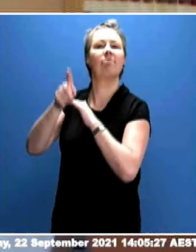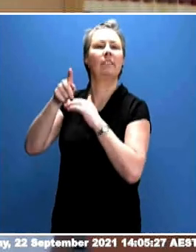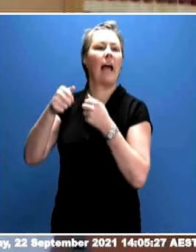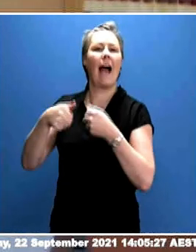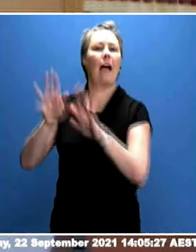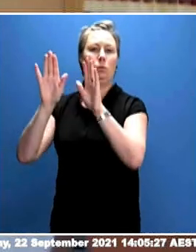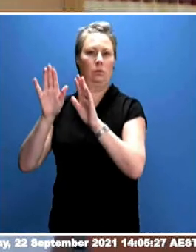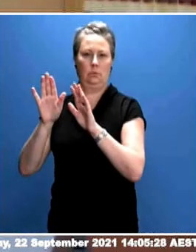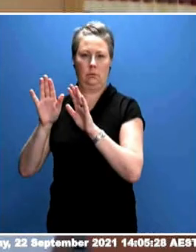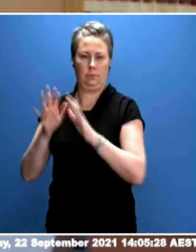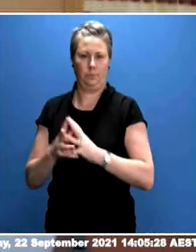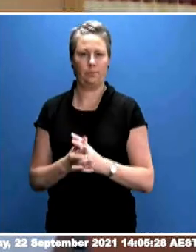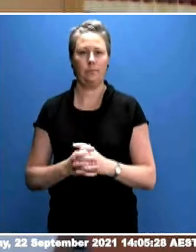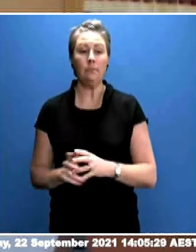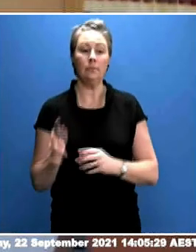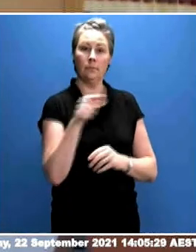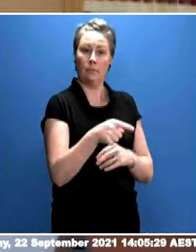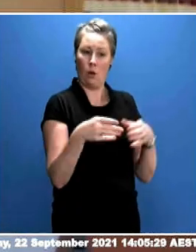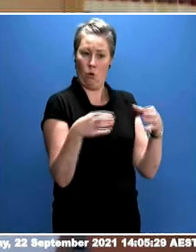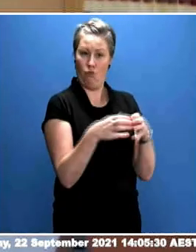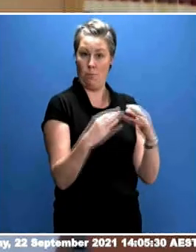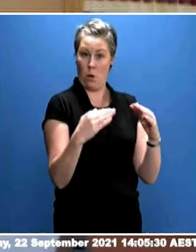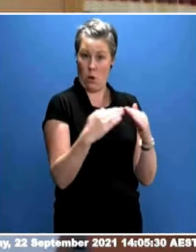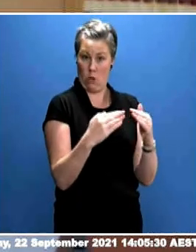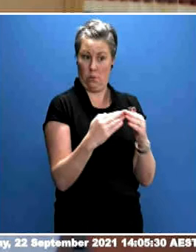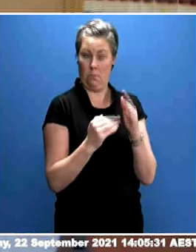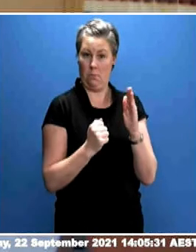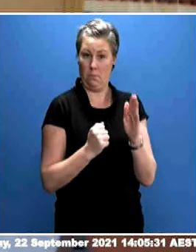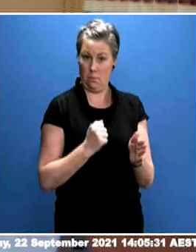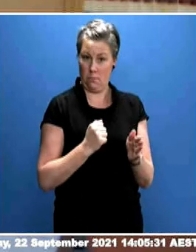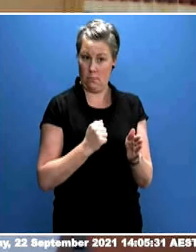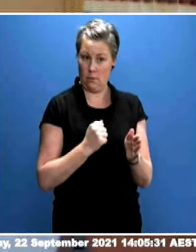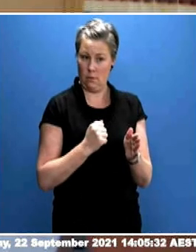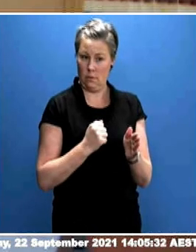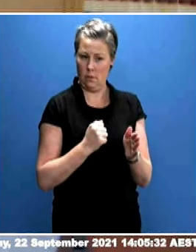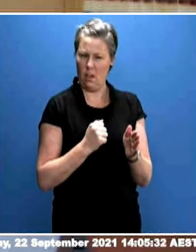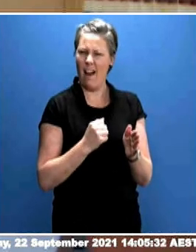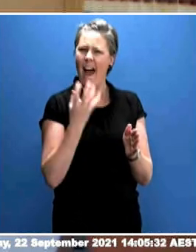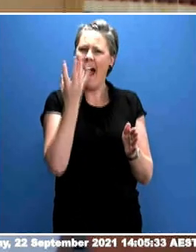Now, in a residential care facility, I take it that there are some restrictions